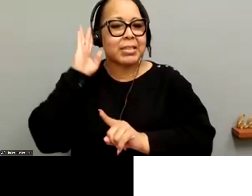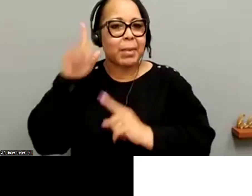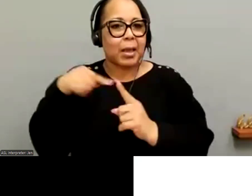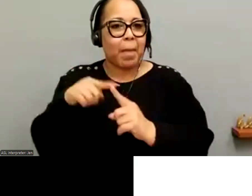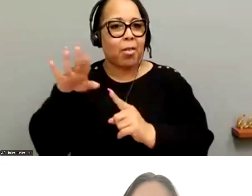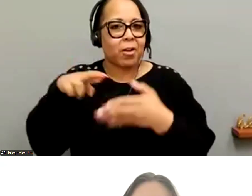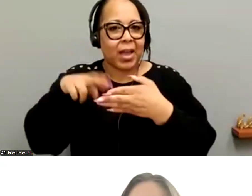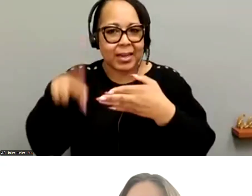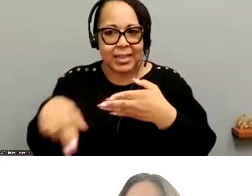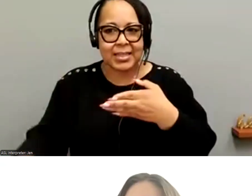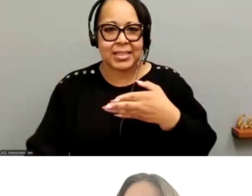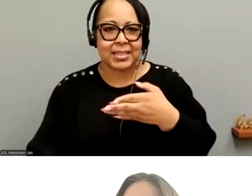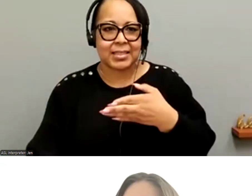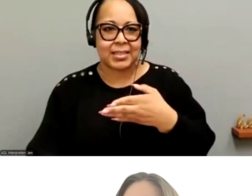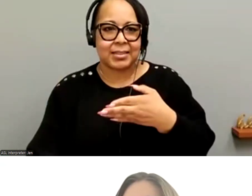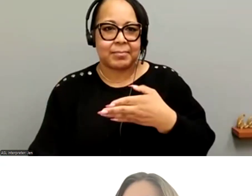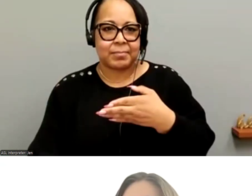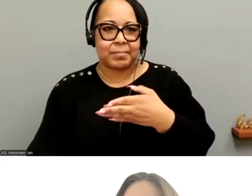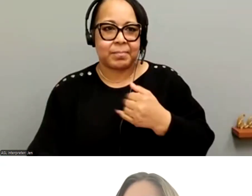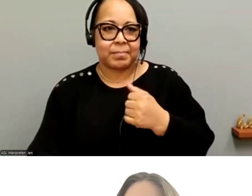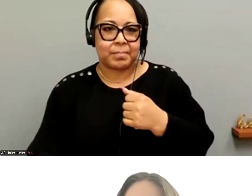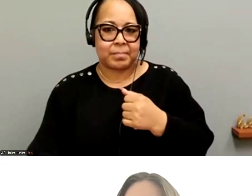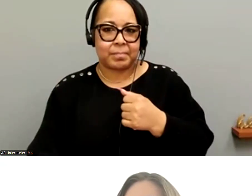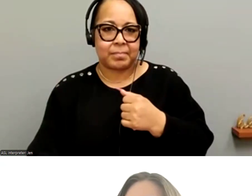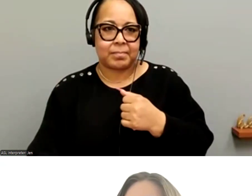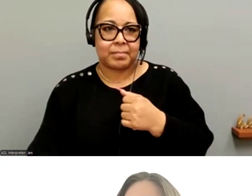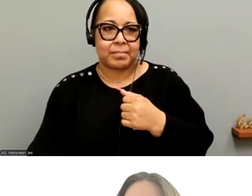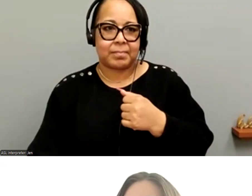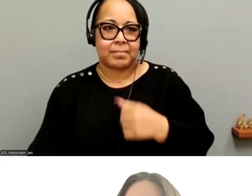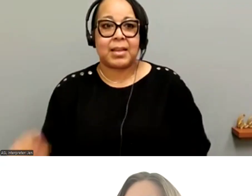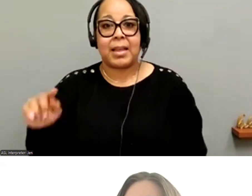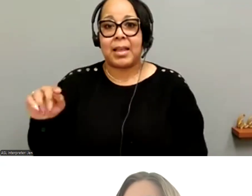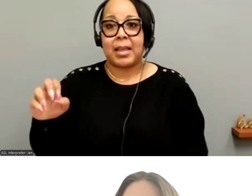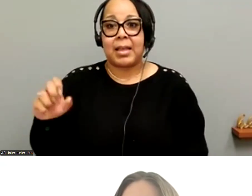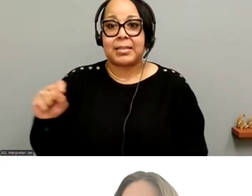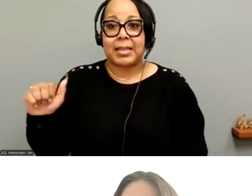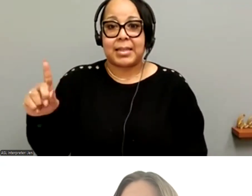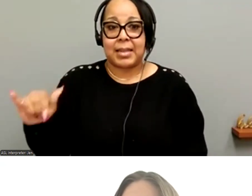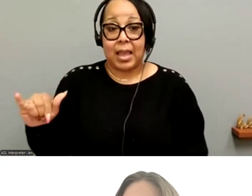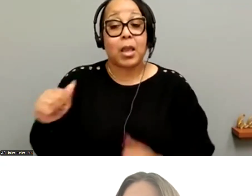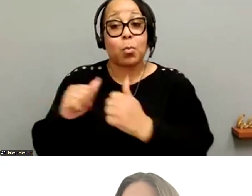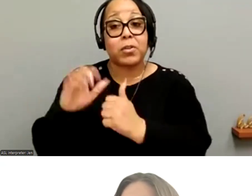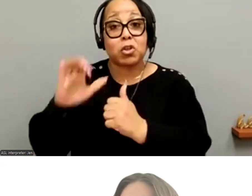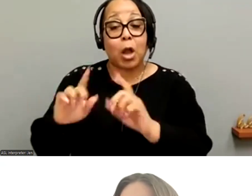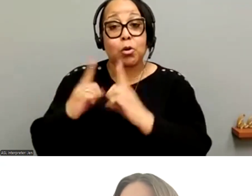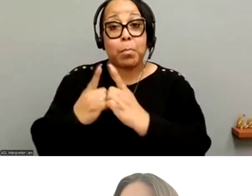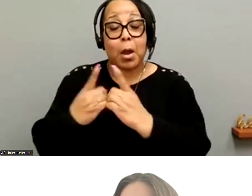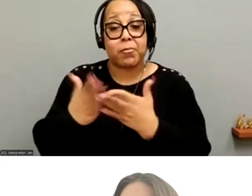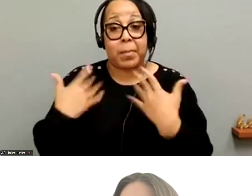13:15:34 findings. They are, as 13:15:37 mentioned, Tessa Day, an 13:15:37 epidemiologist with the Chicago 13:15:39 Department of Public Health, and